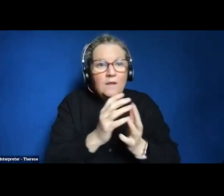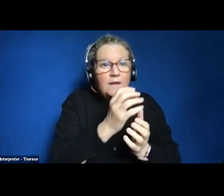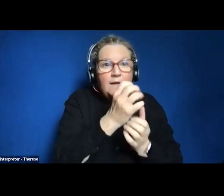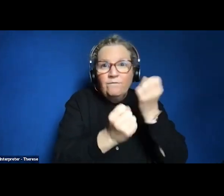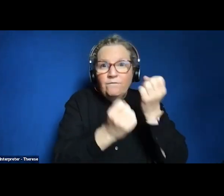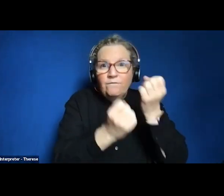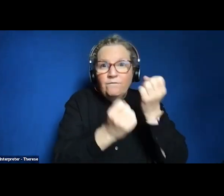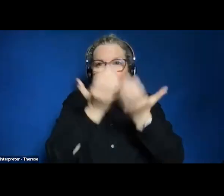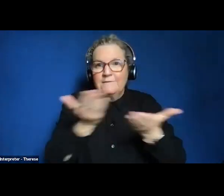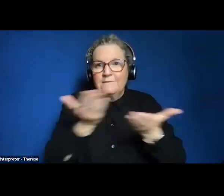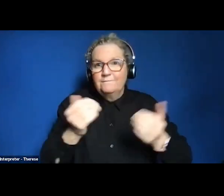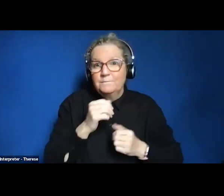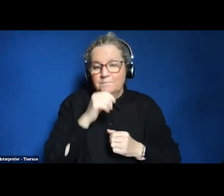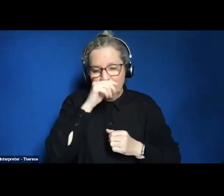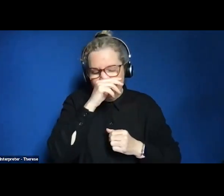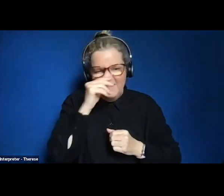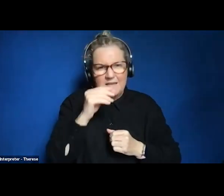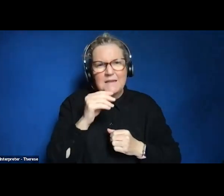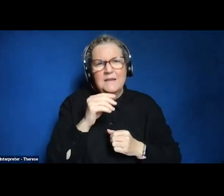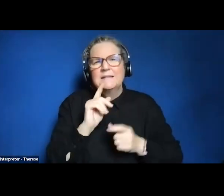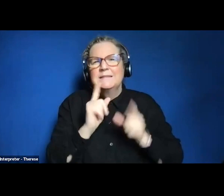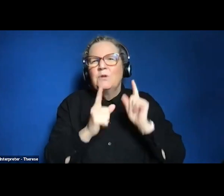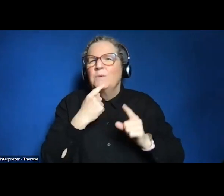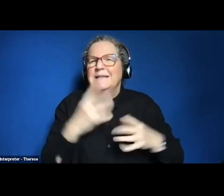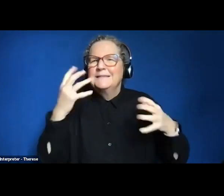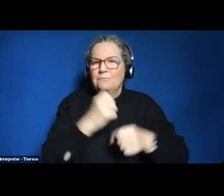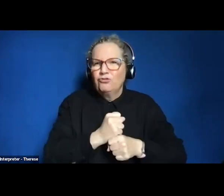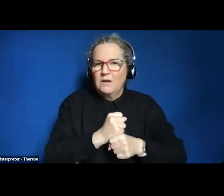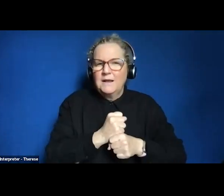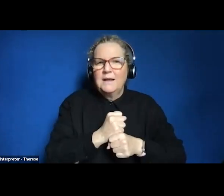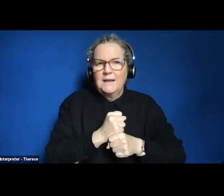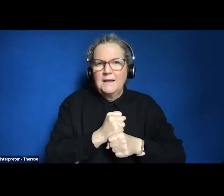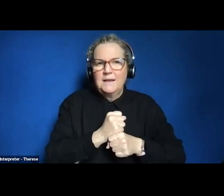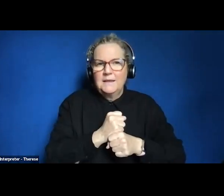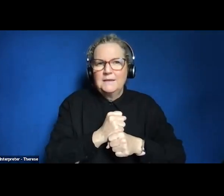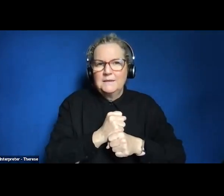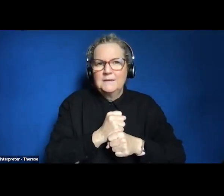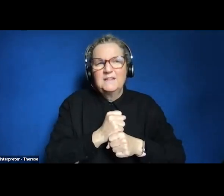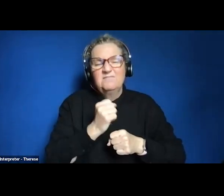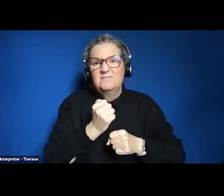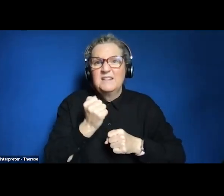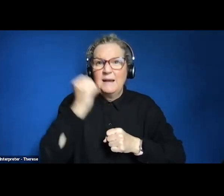We often say, summarize this as saying in Aboriginal languages there's no word for disability in Aboriginal language.